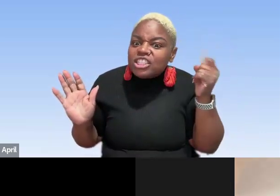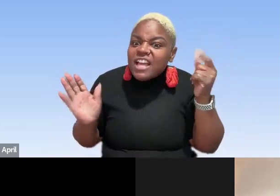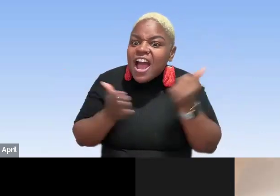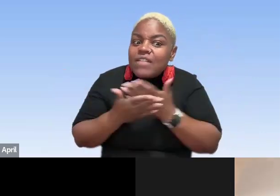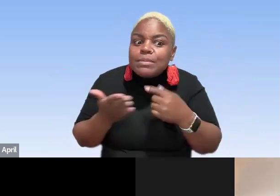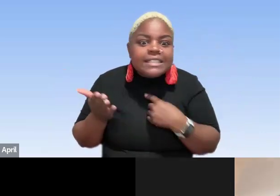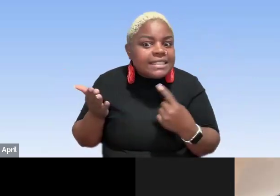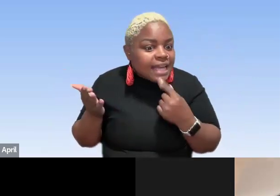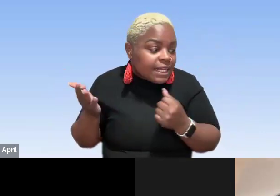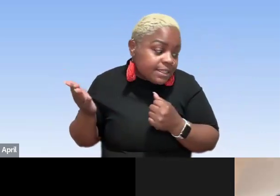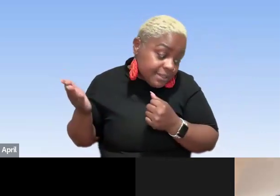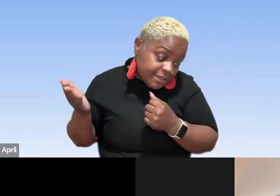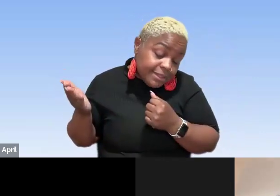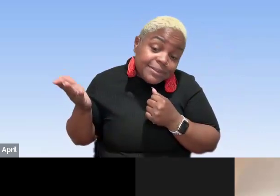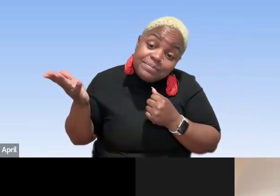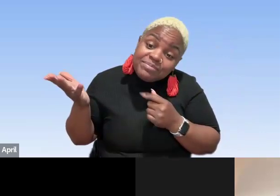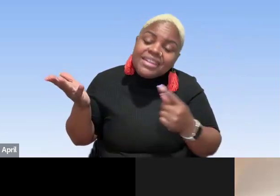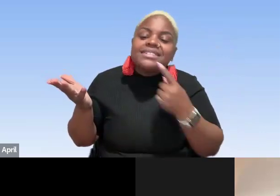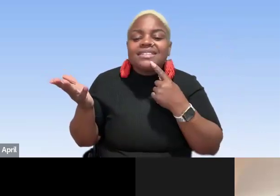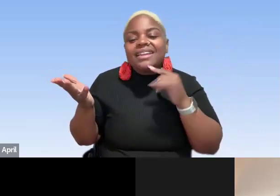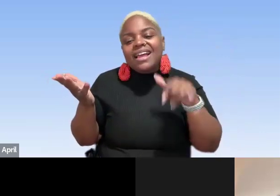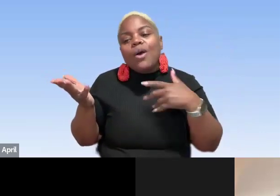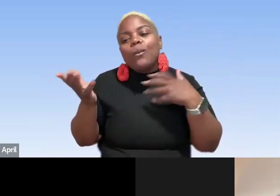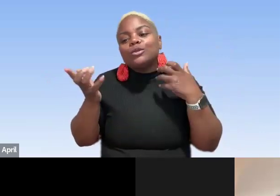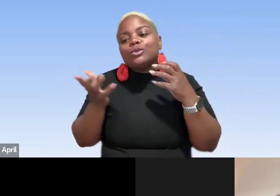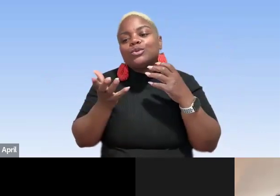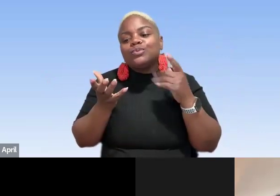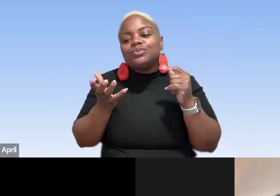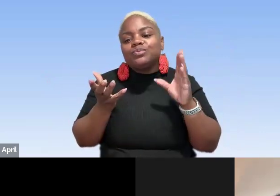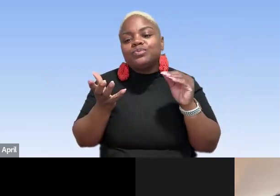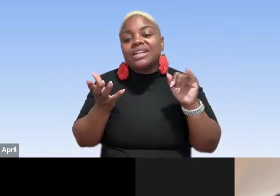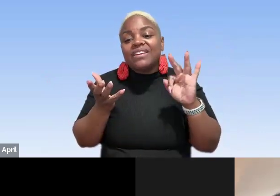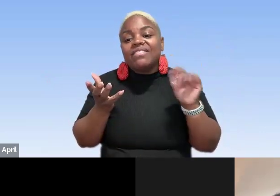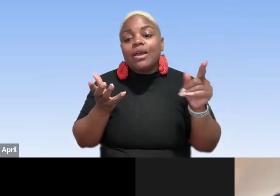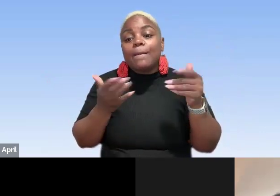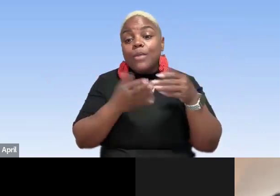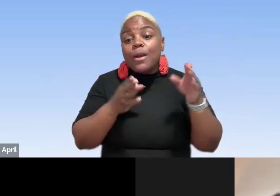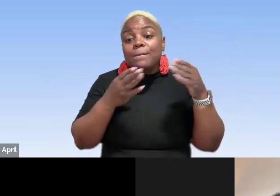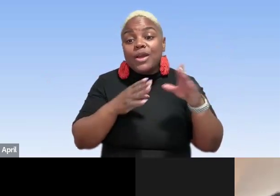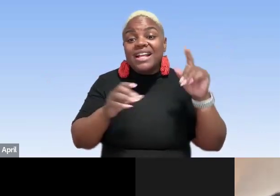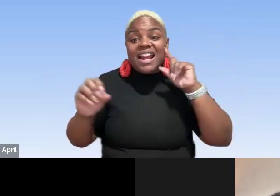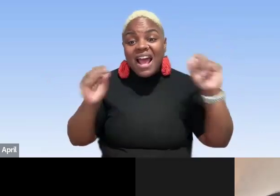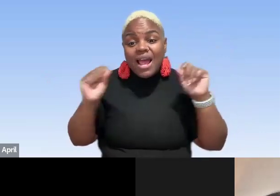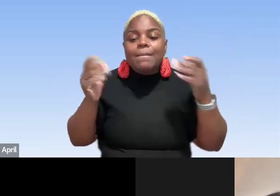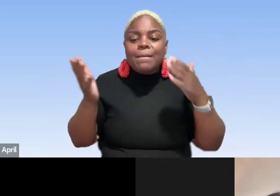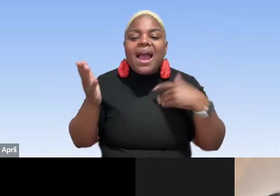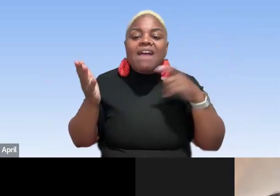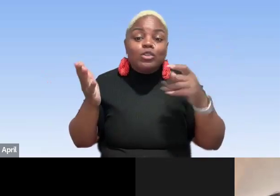So I was just gonna say that if they bark too loudly, I may mute myself so I can yell and tell them to shut up,